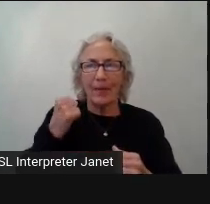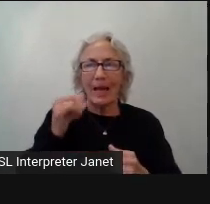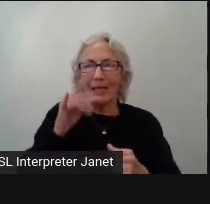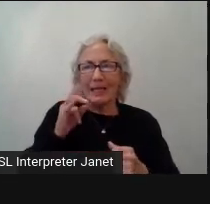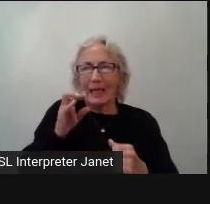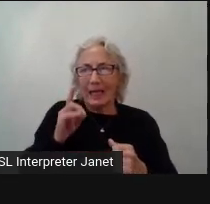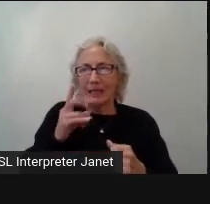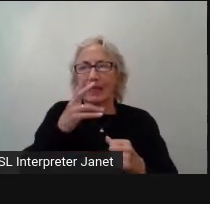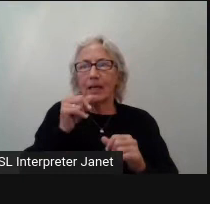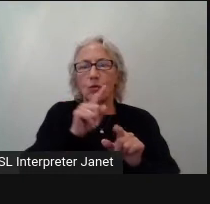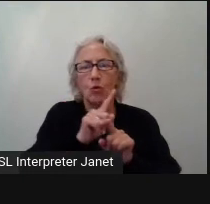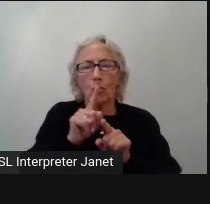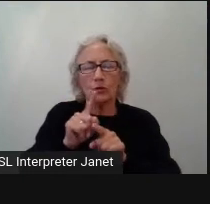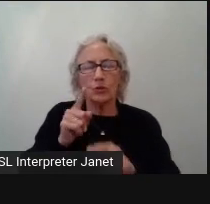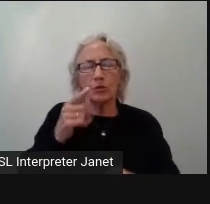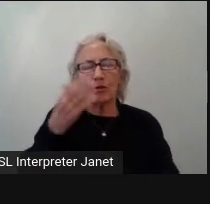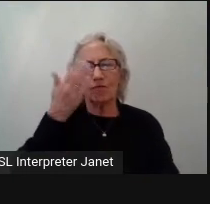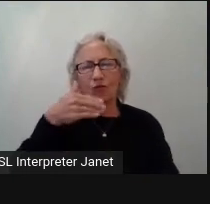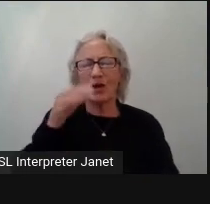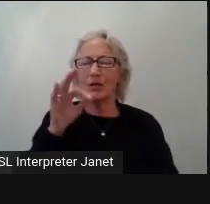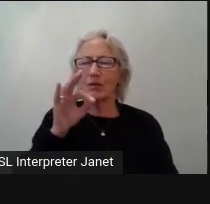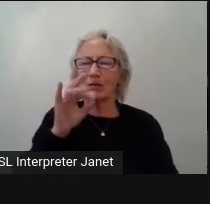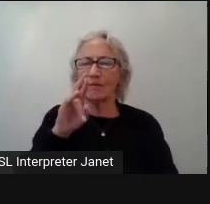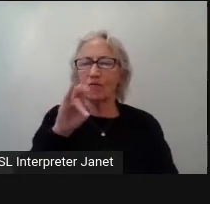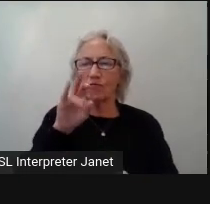accessible in the higher standards we set.